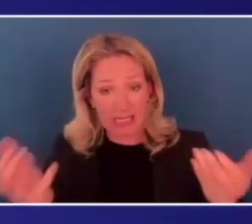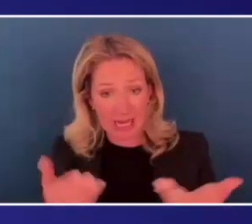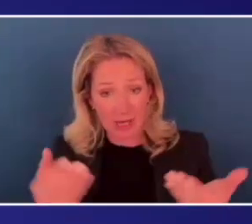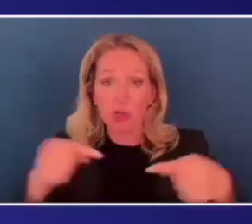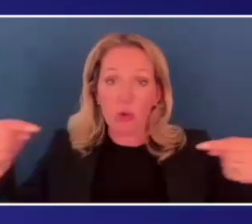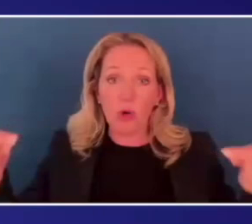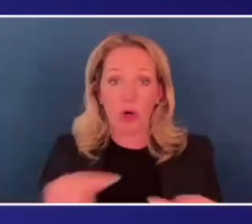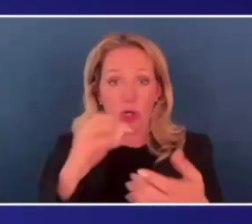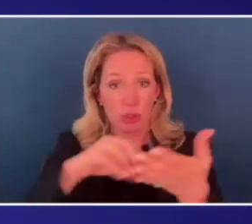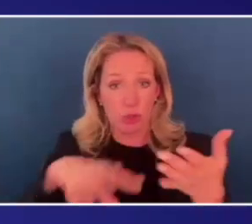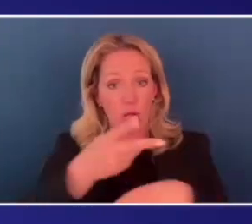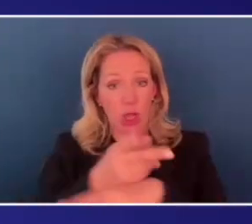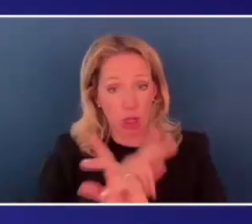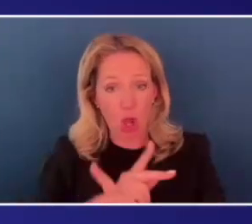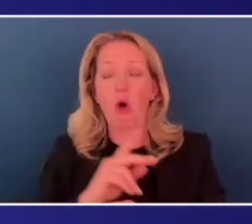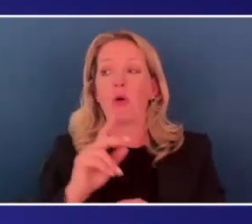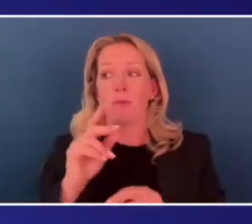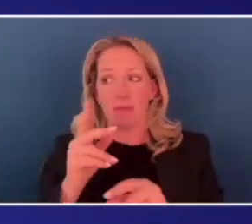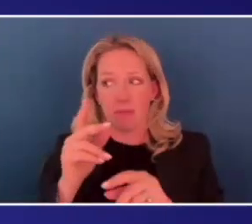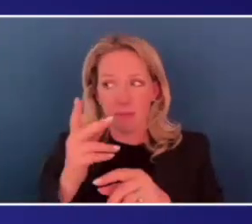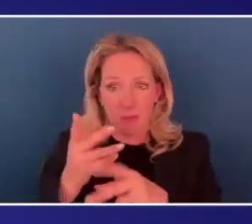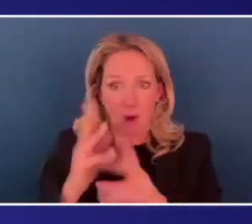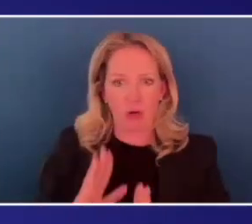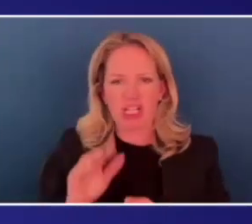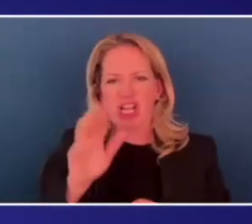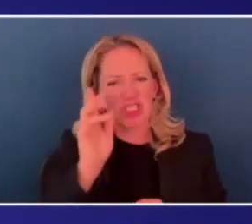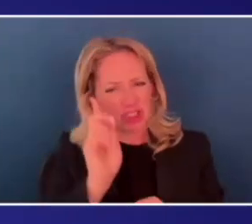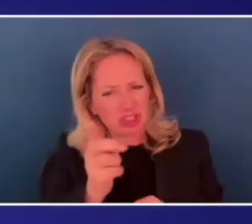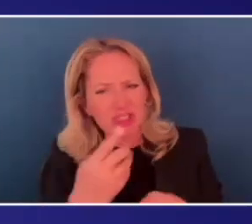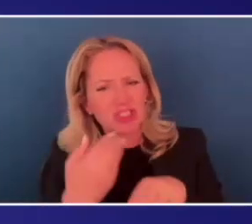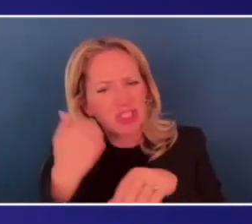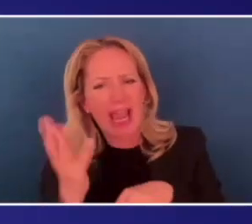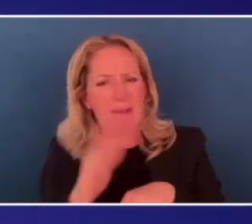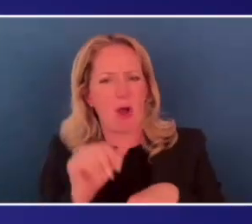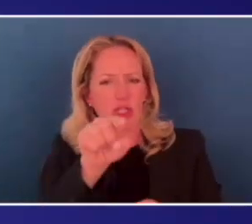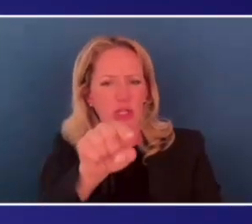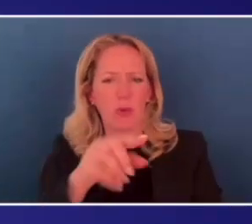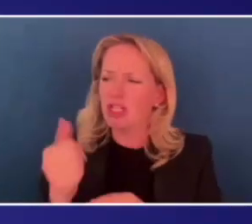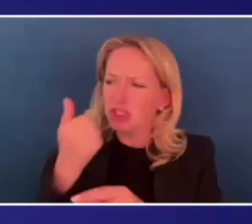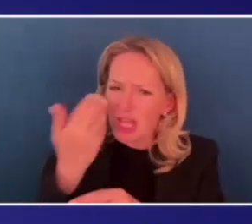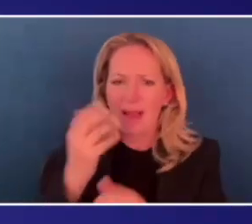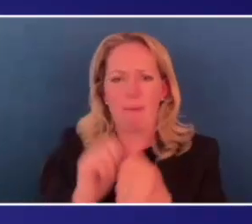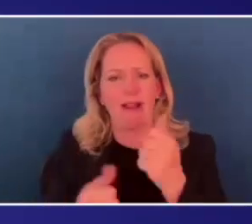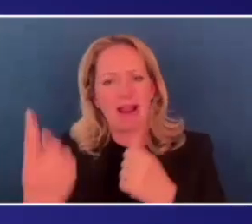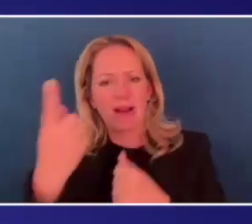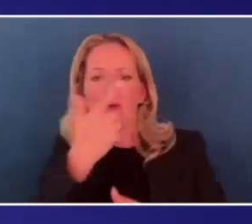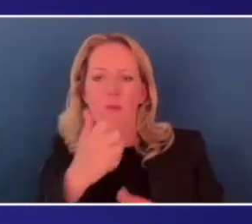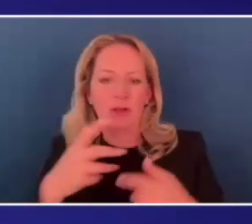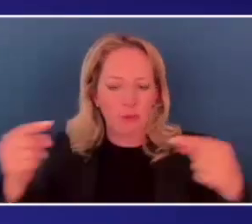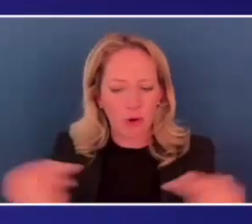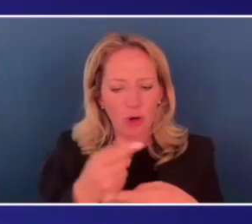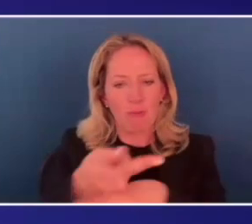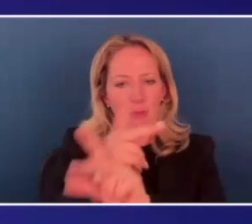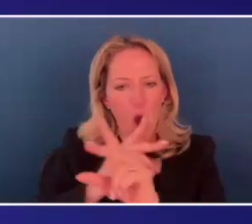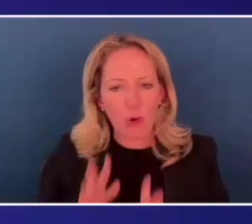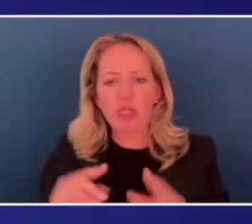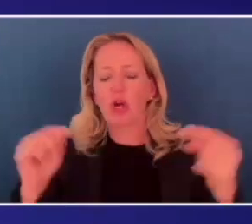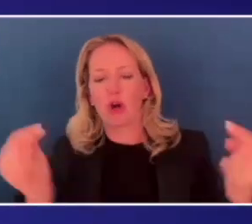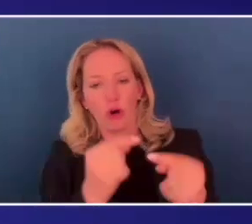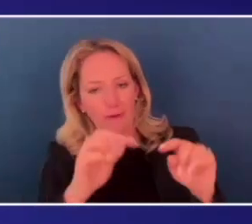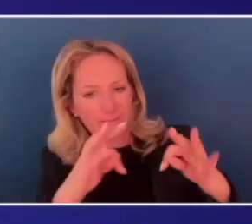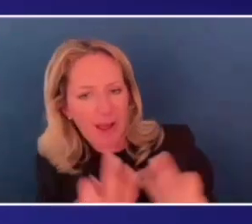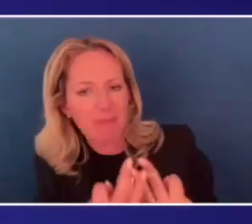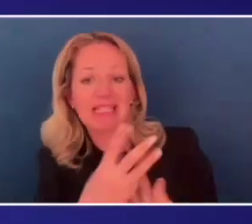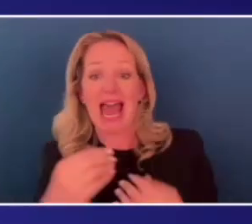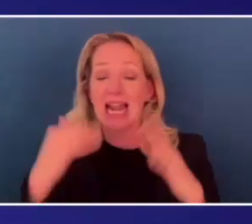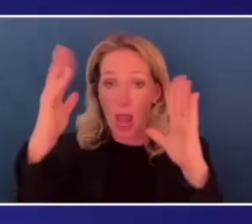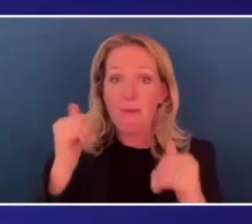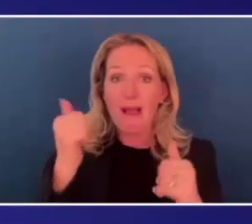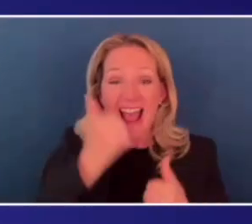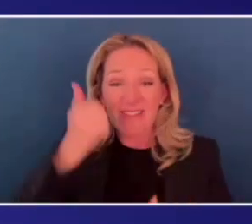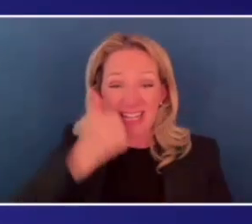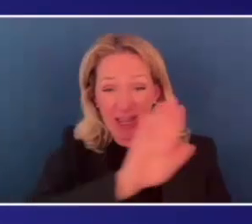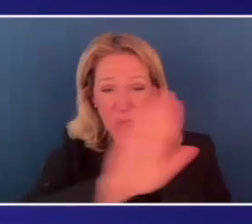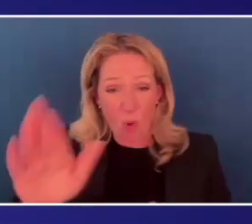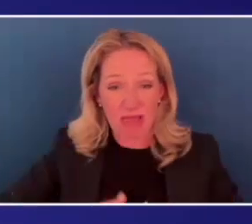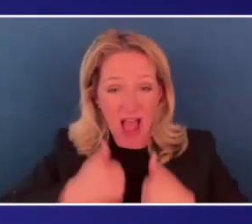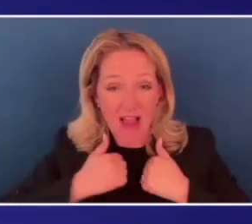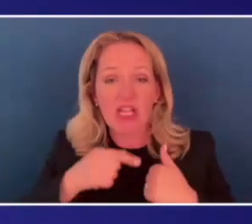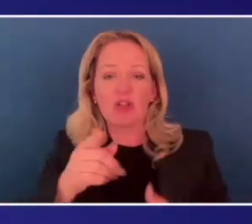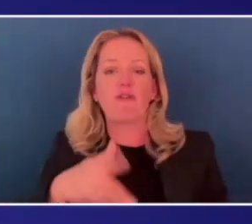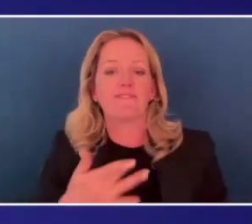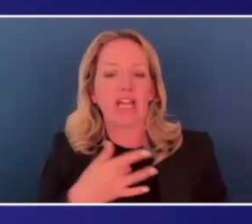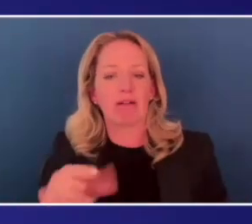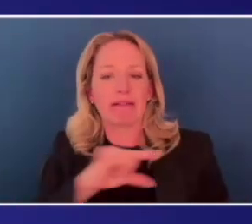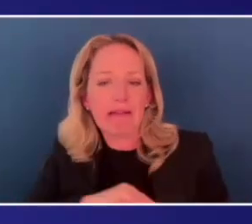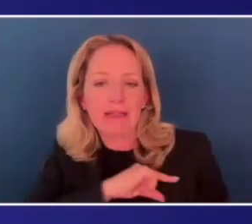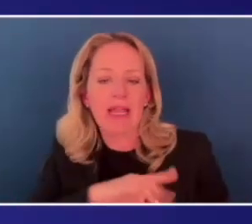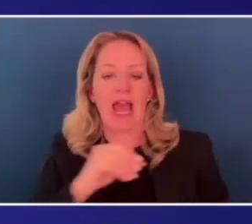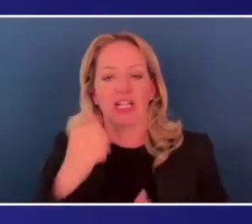Hey on you. Game on everybody who wants to hurt borrowers per students, families. And I hope every single day of your lives you feel guilt and shame for hurting everybody.